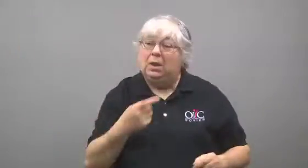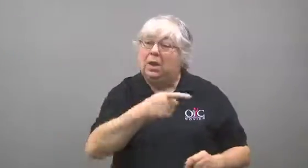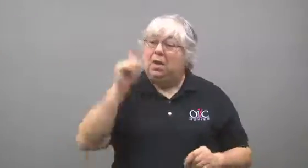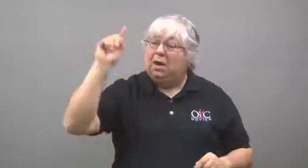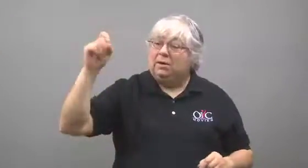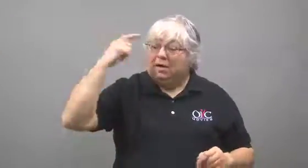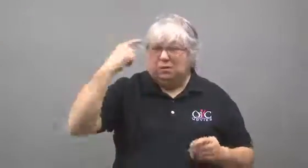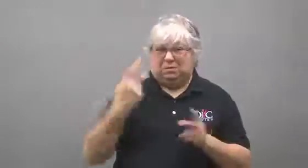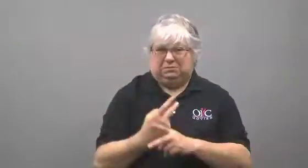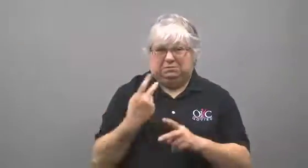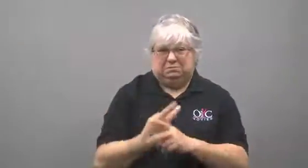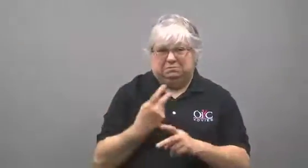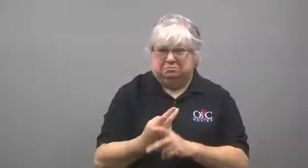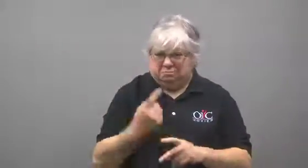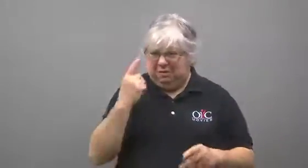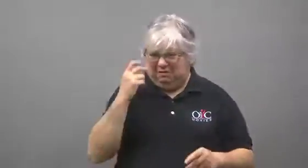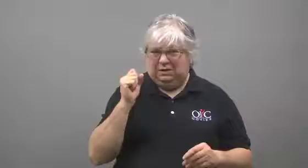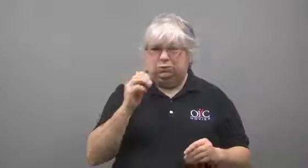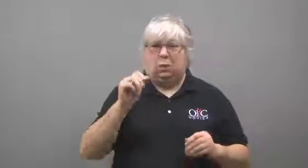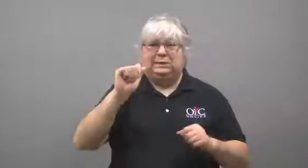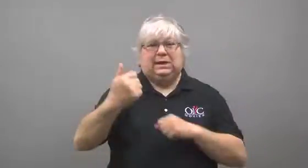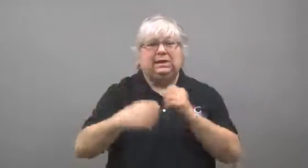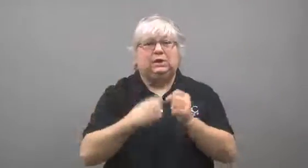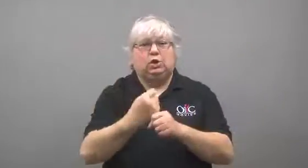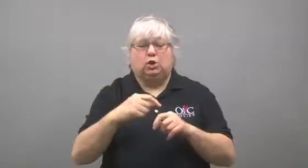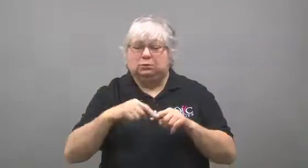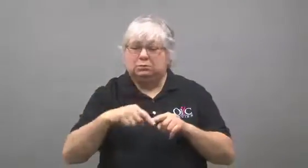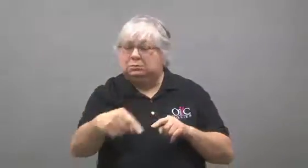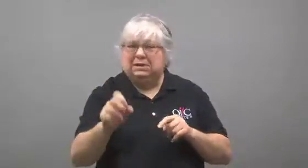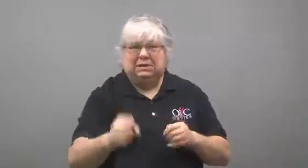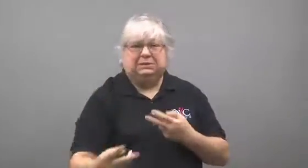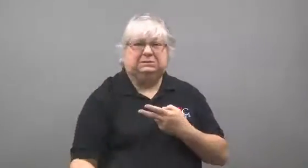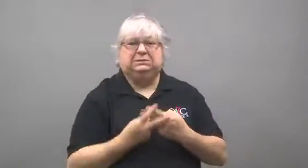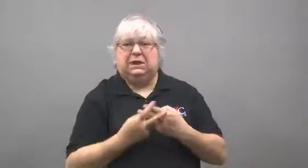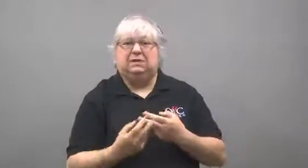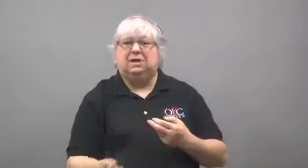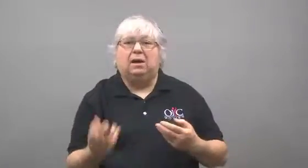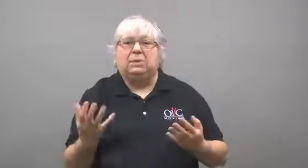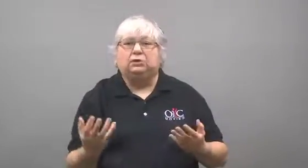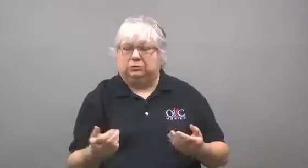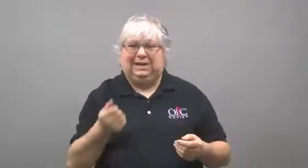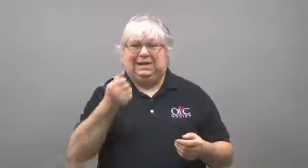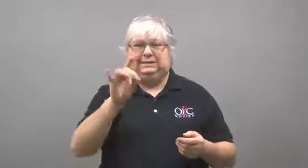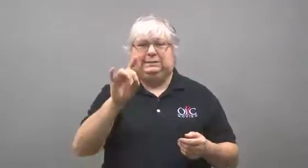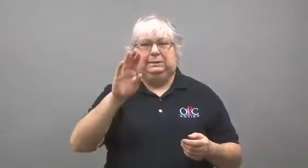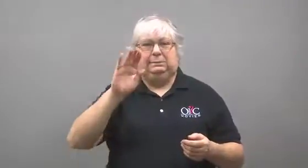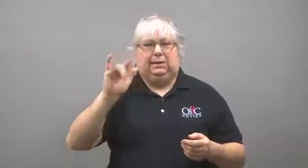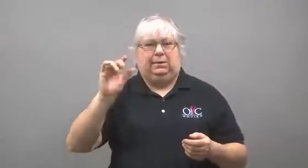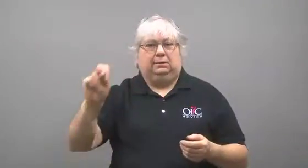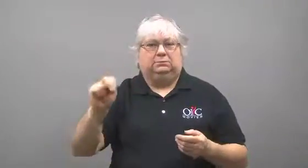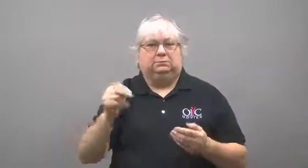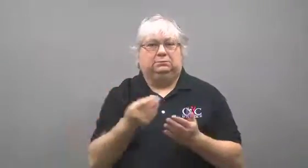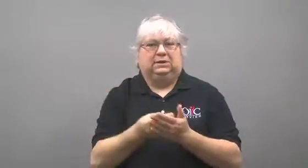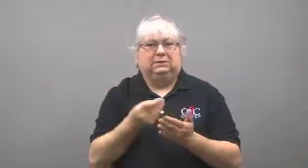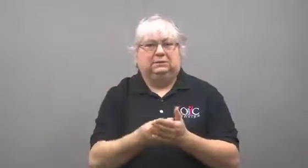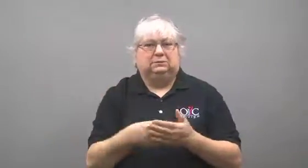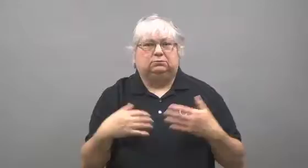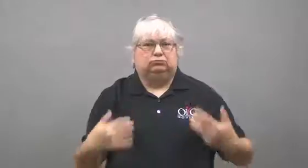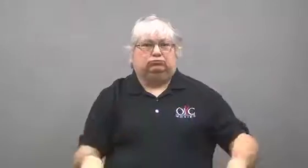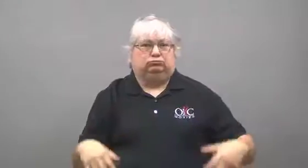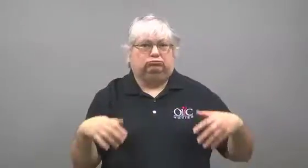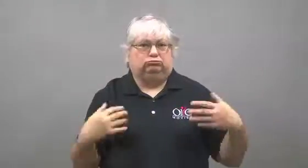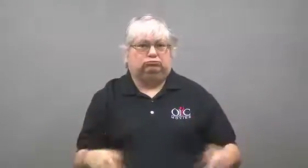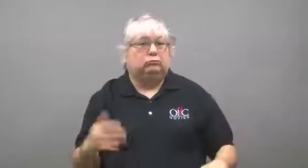The government calculates a savings of $18 billion over the next decade